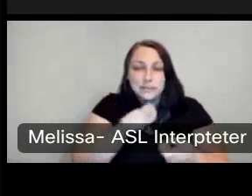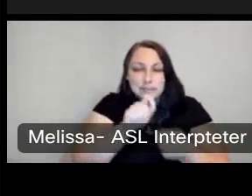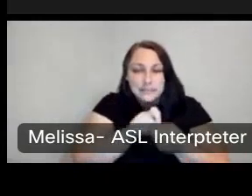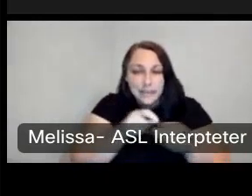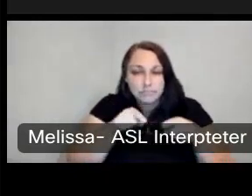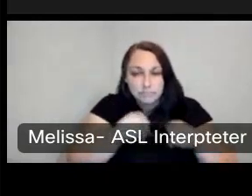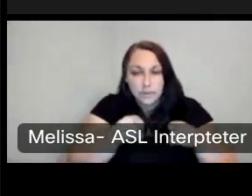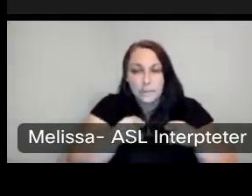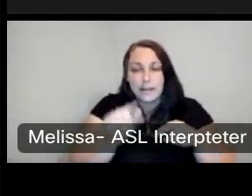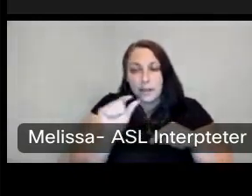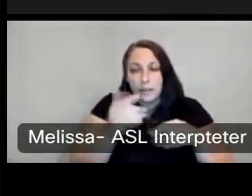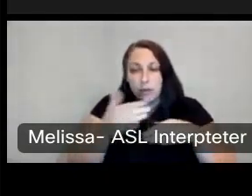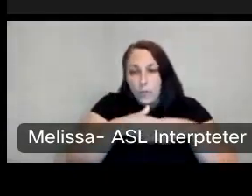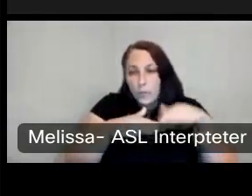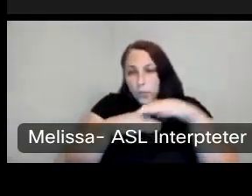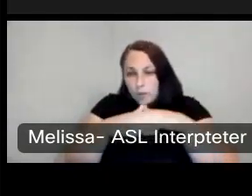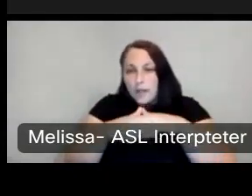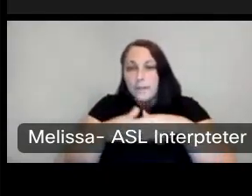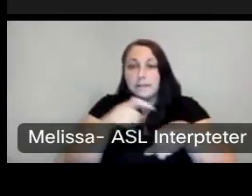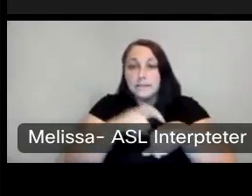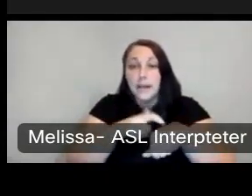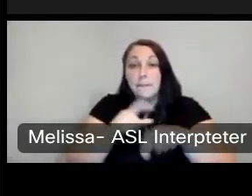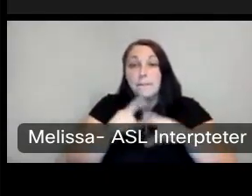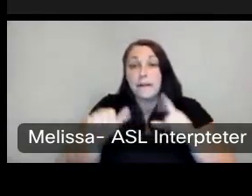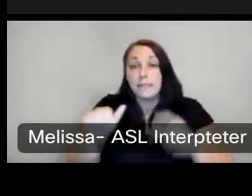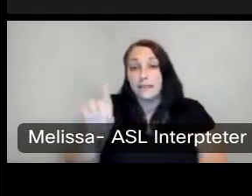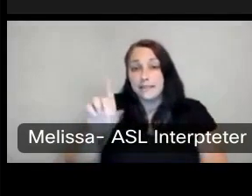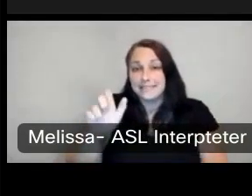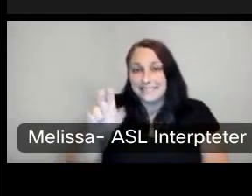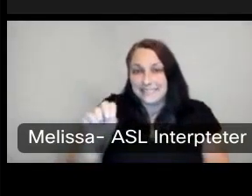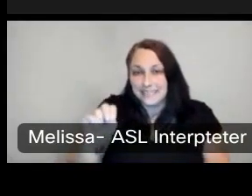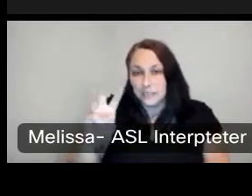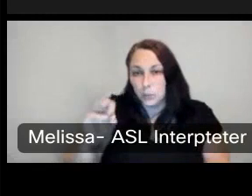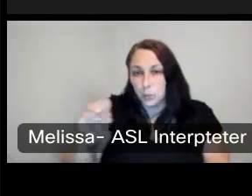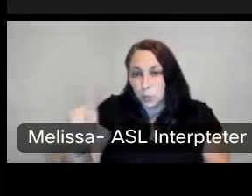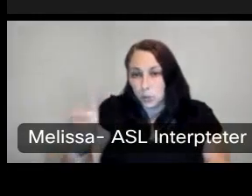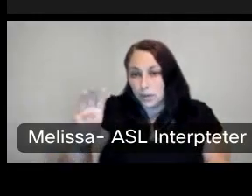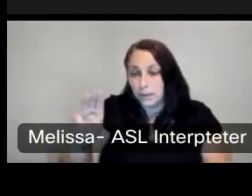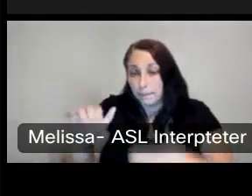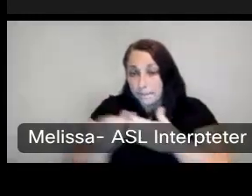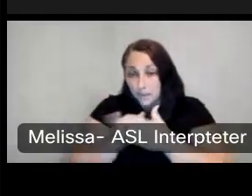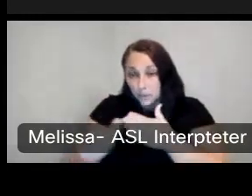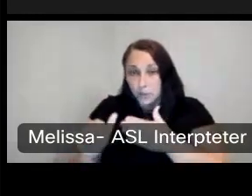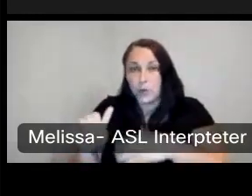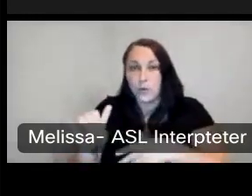between Deanwood metro rail station the bending Road metro station Stadium Army Armory and Union